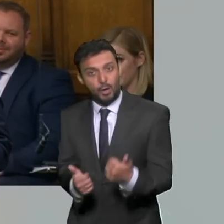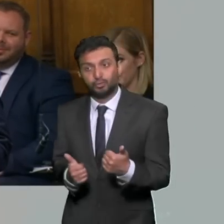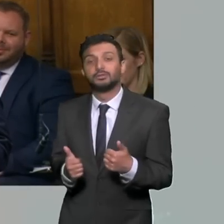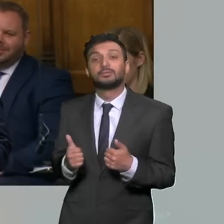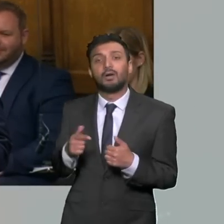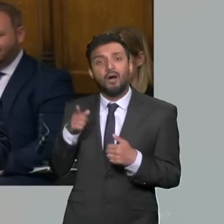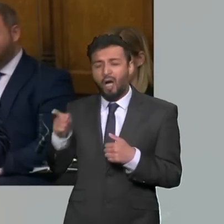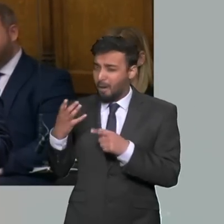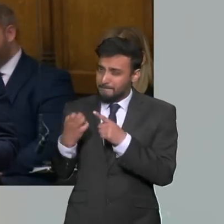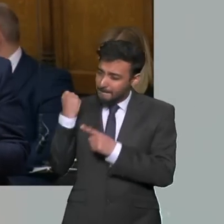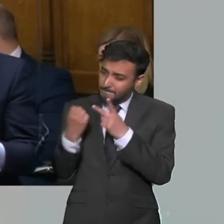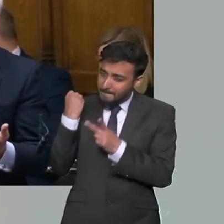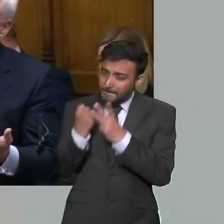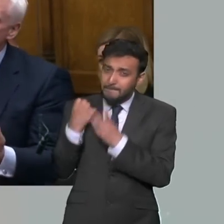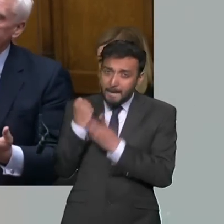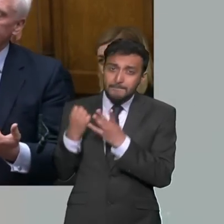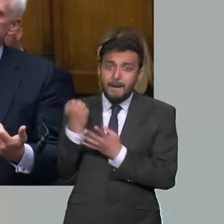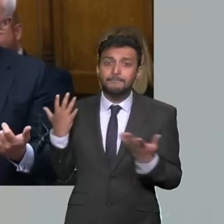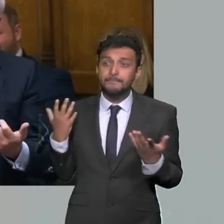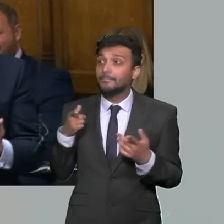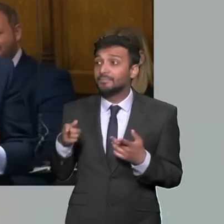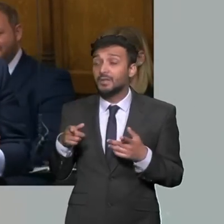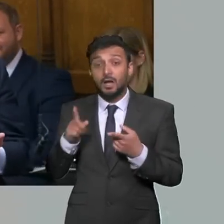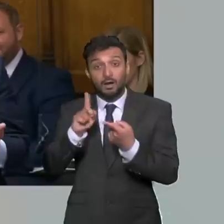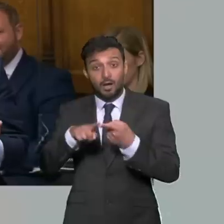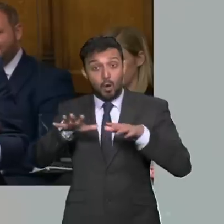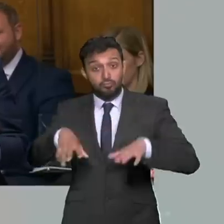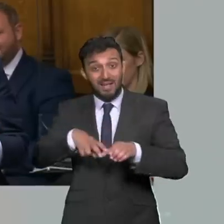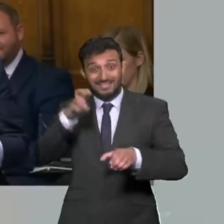Brexit is done. The vaccine—[Interruption.]